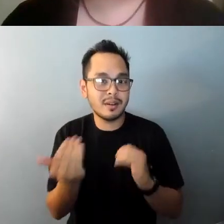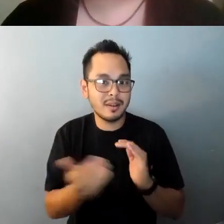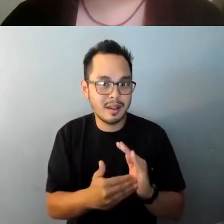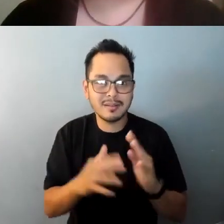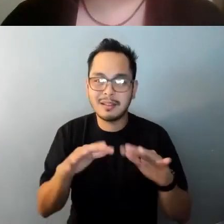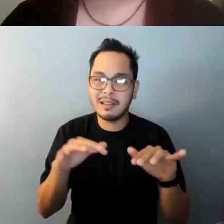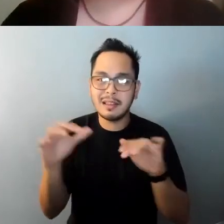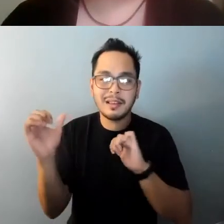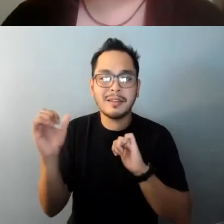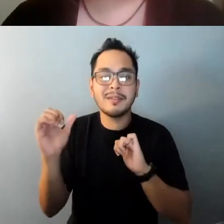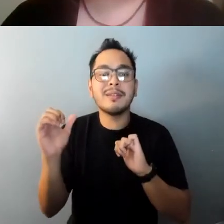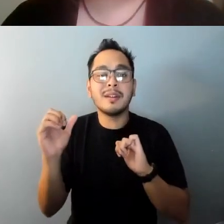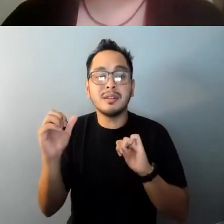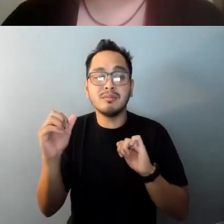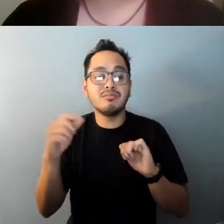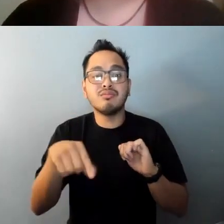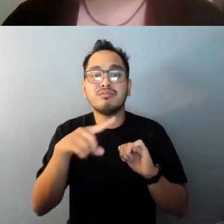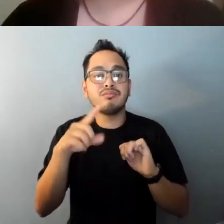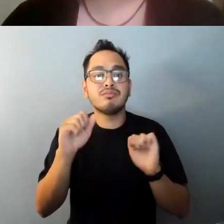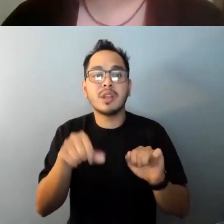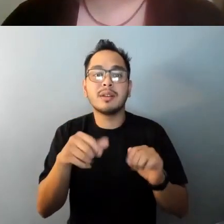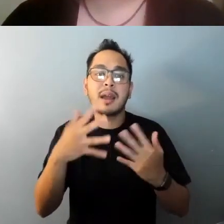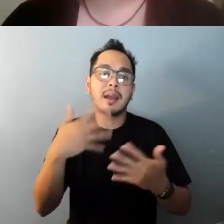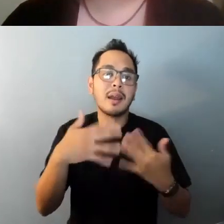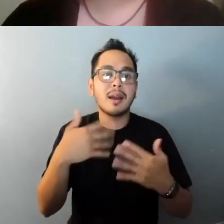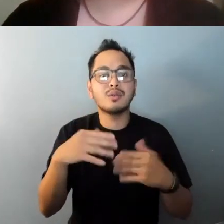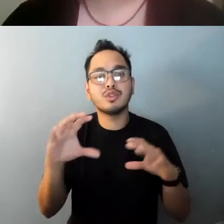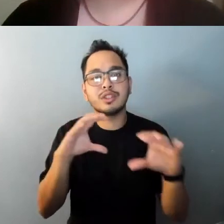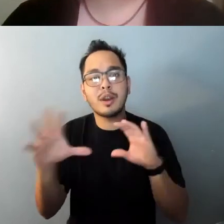few minutes if you want to hang out in the chat for moment you are welcome to. Connect